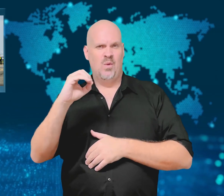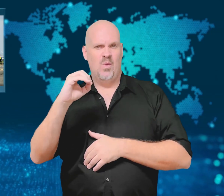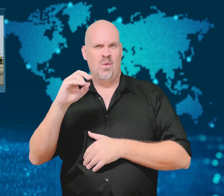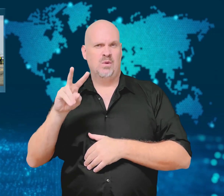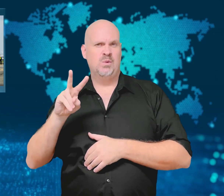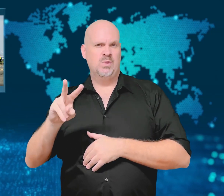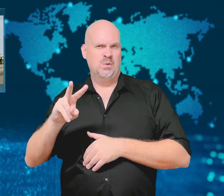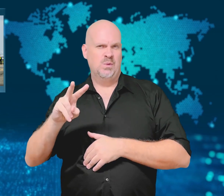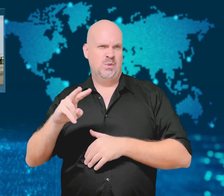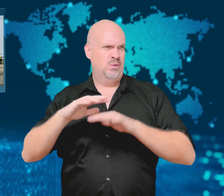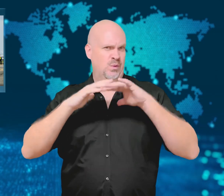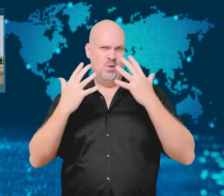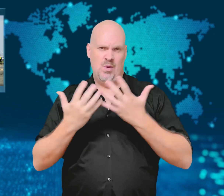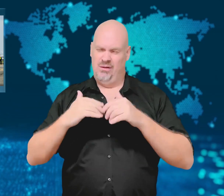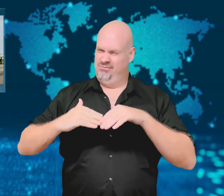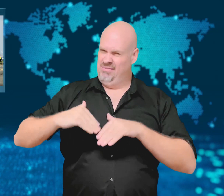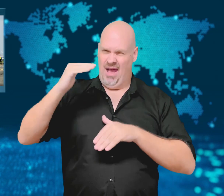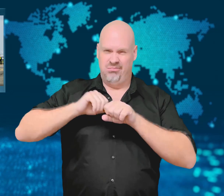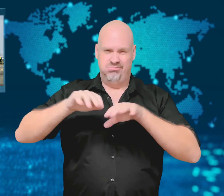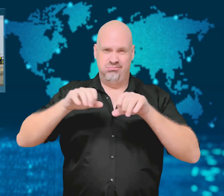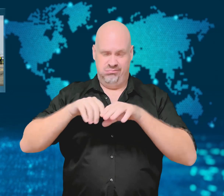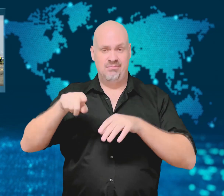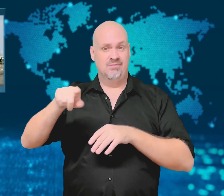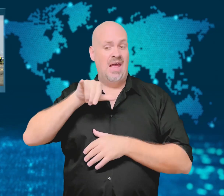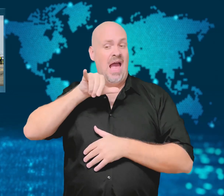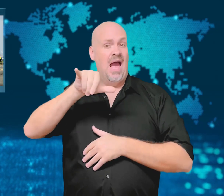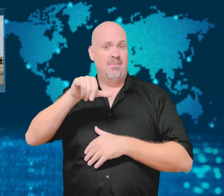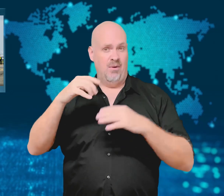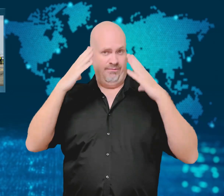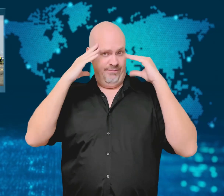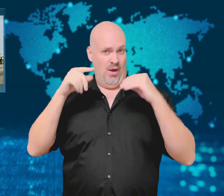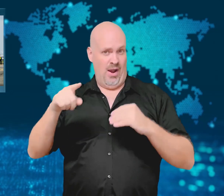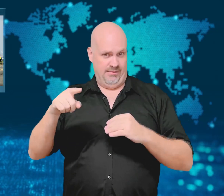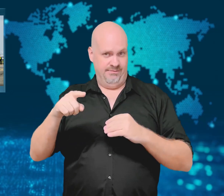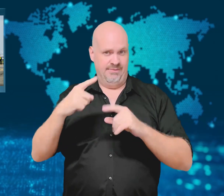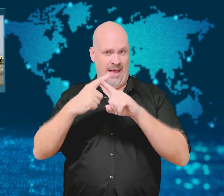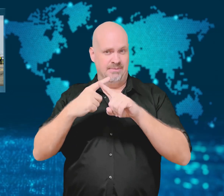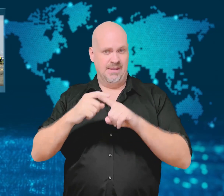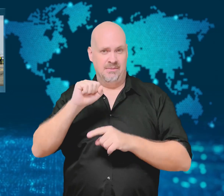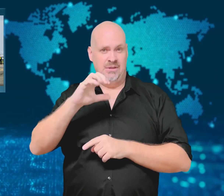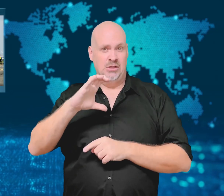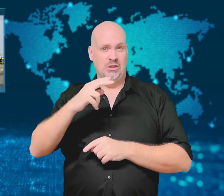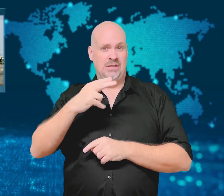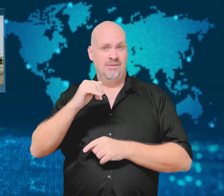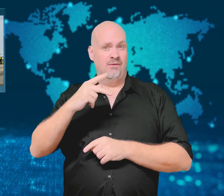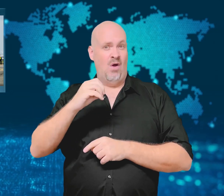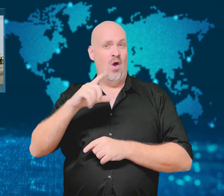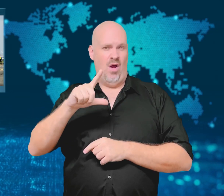and said that the Schiphol Airport is the largest source of